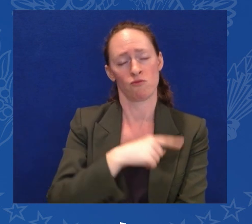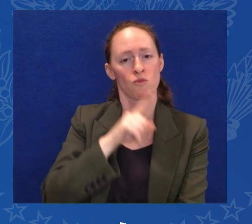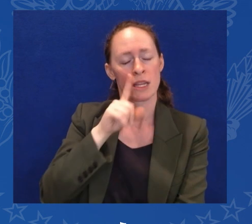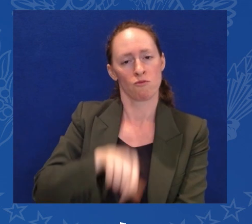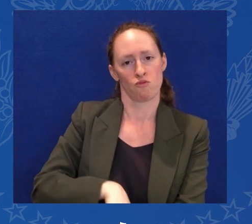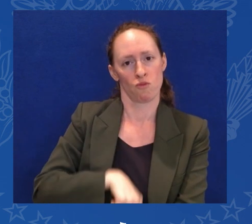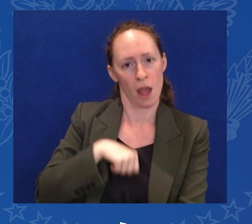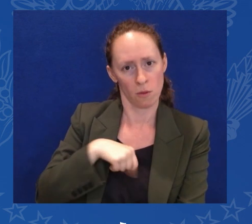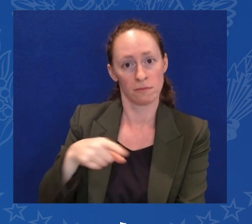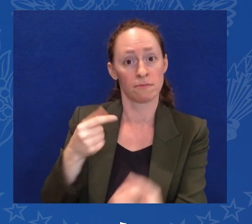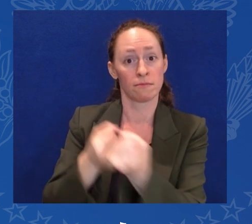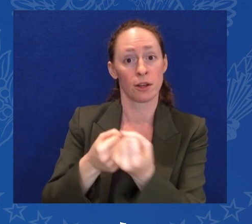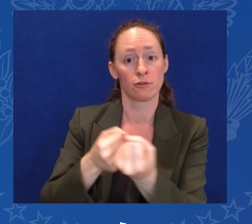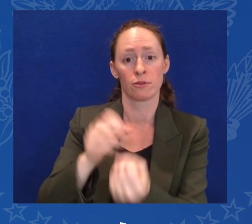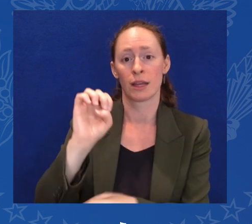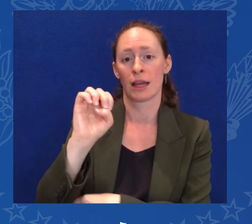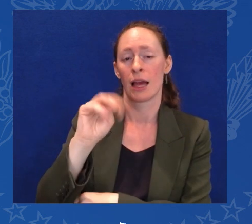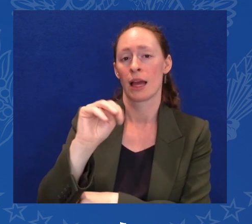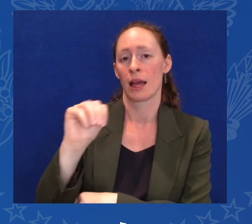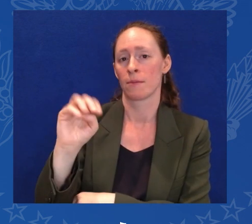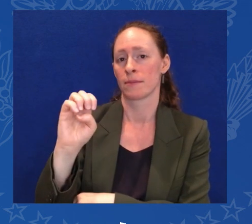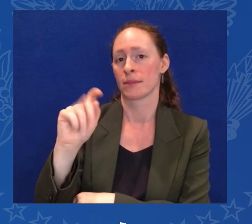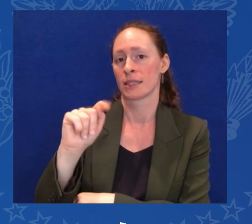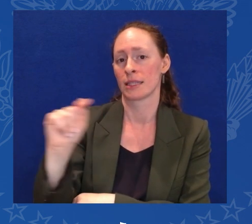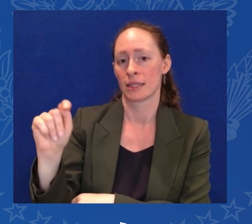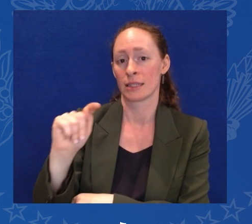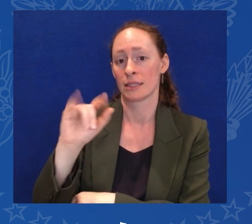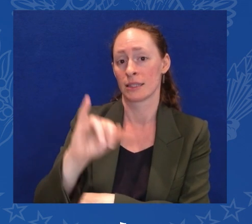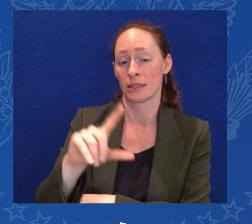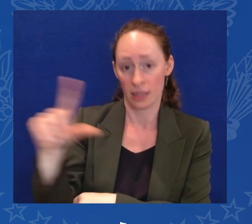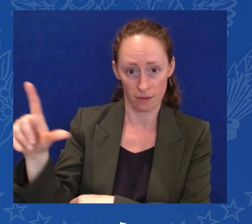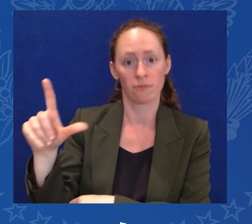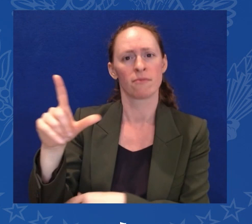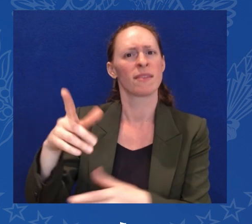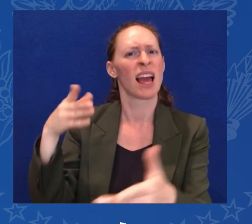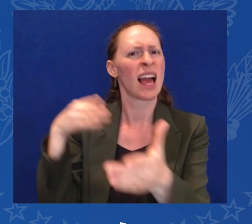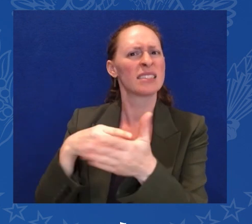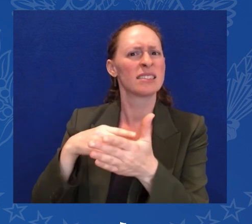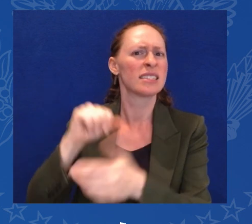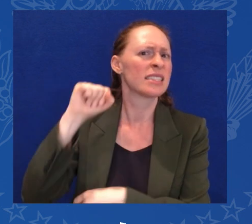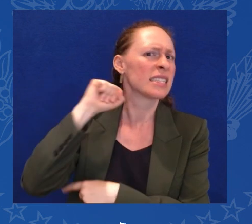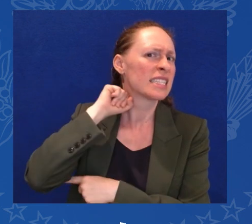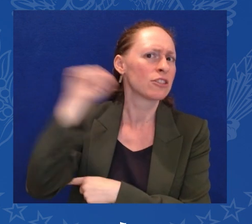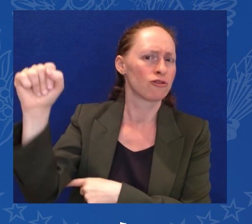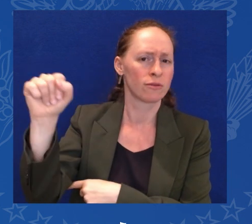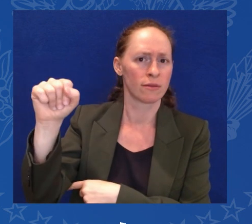And it was an even greater honor to stand beside our President, Joe Biden, as he signed the law